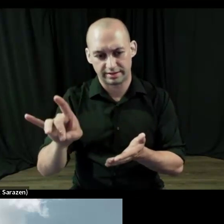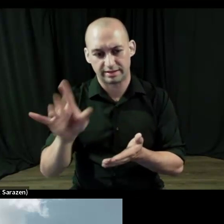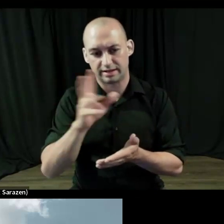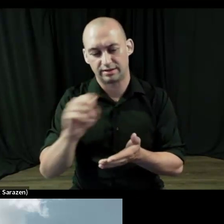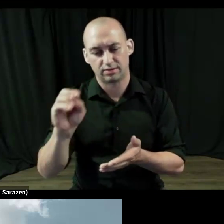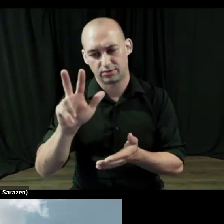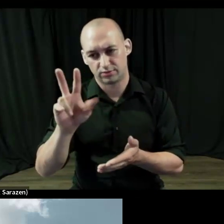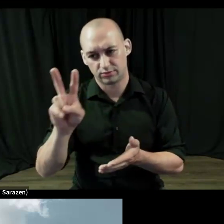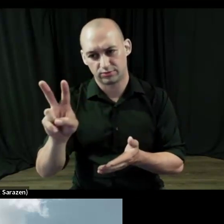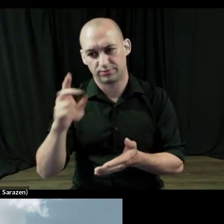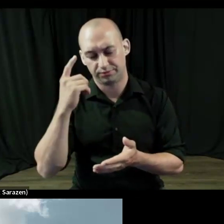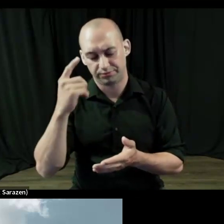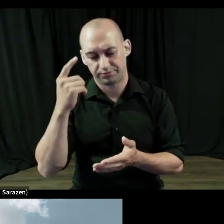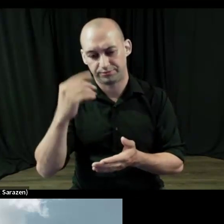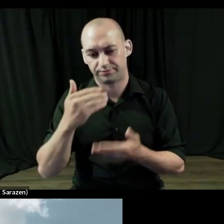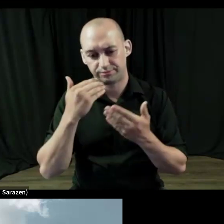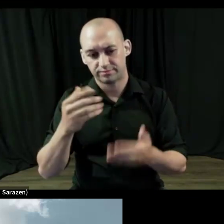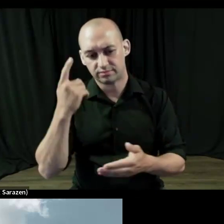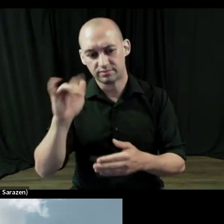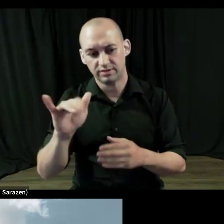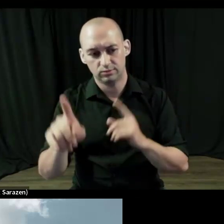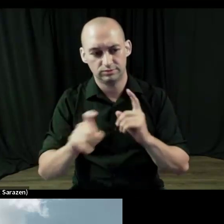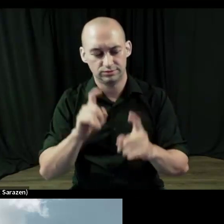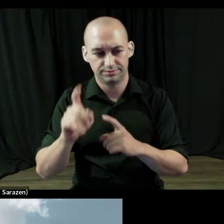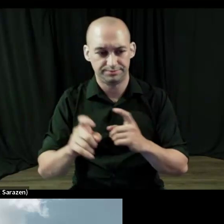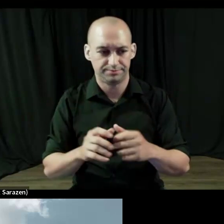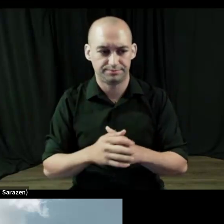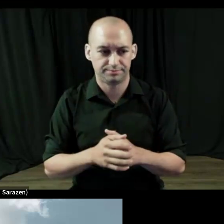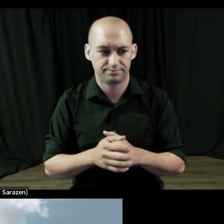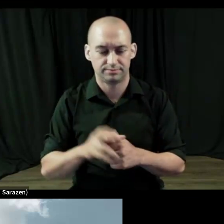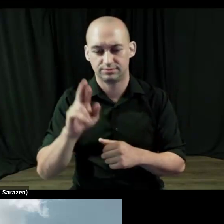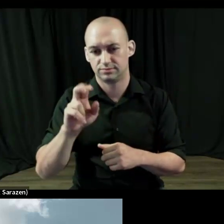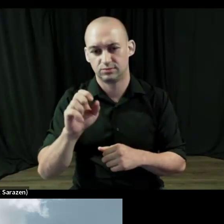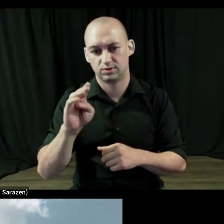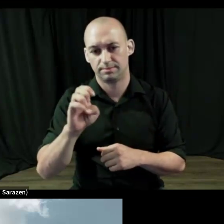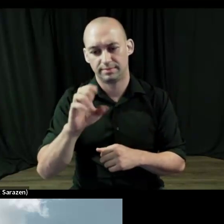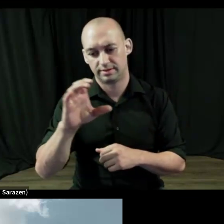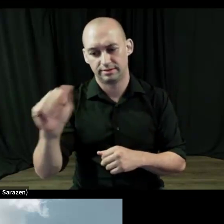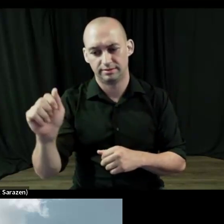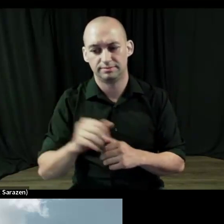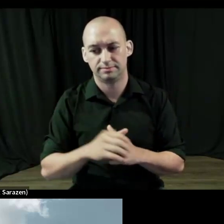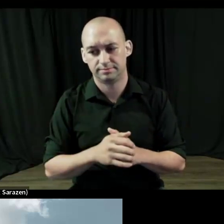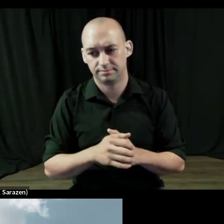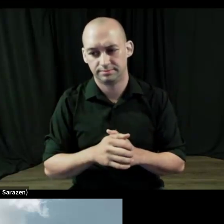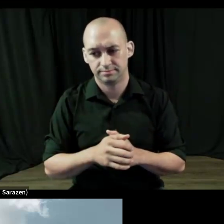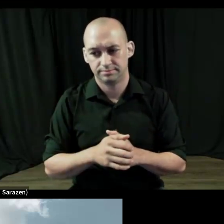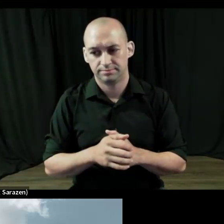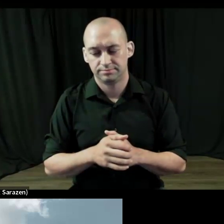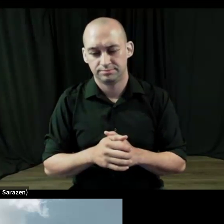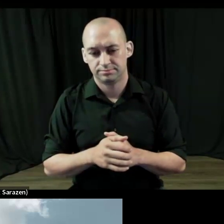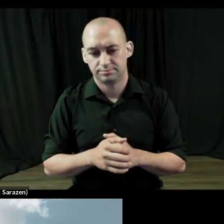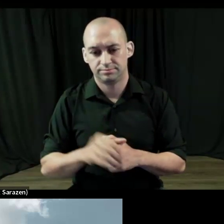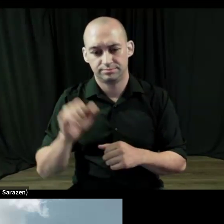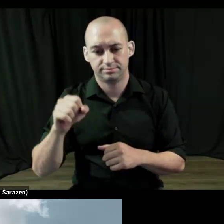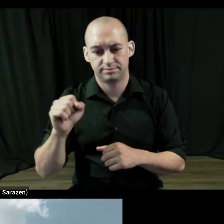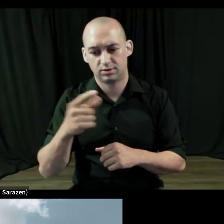for that question. Rebecca, please go ahead. Yeah, going back to. I can't remember if it was